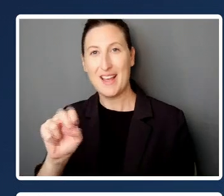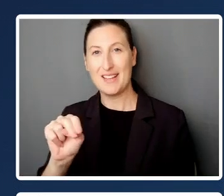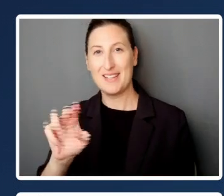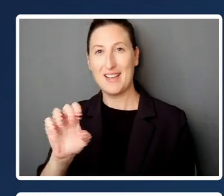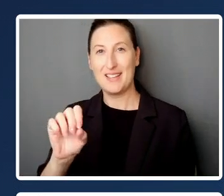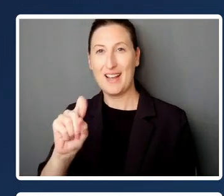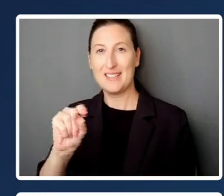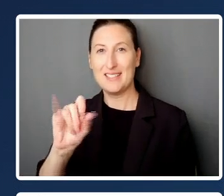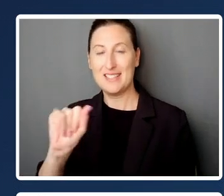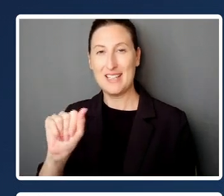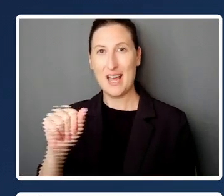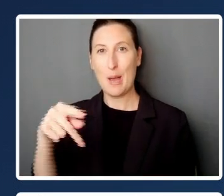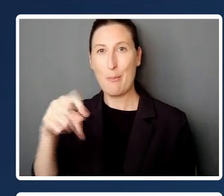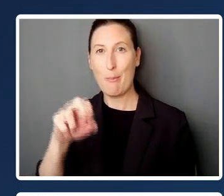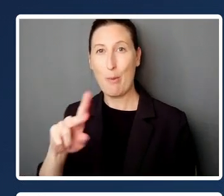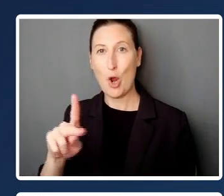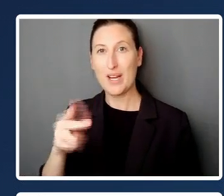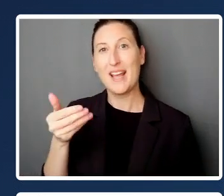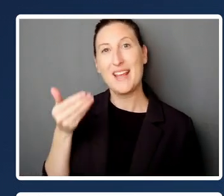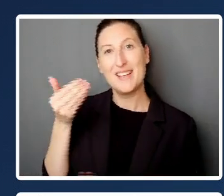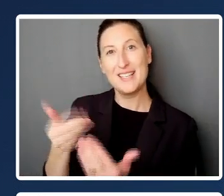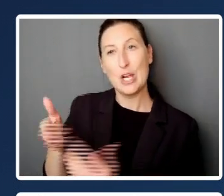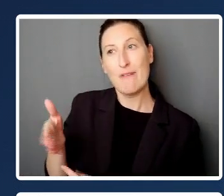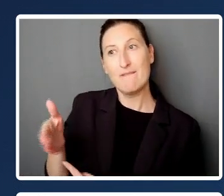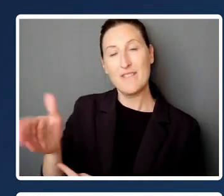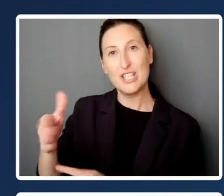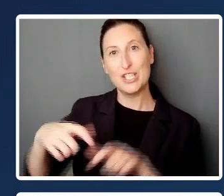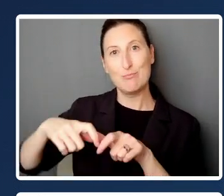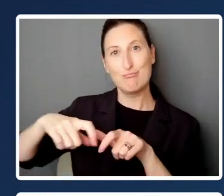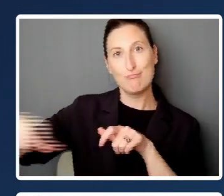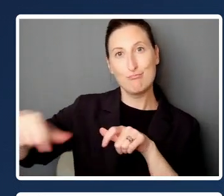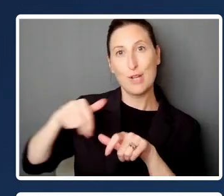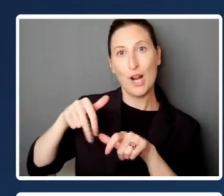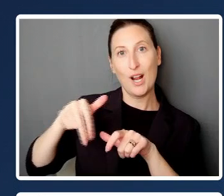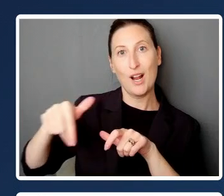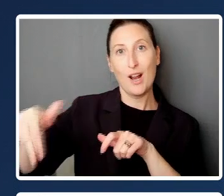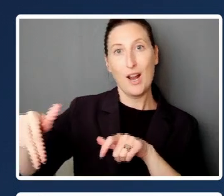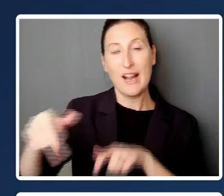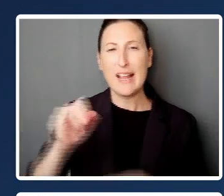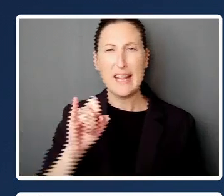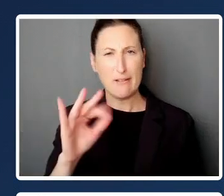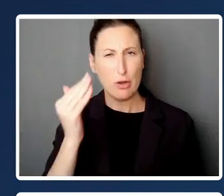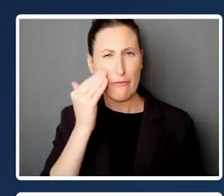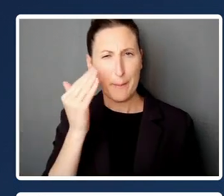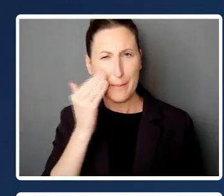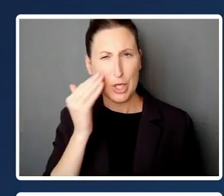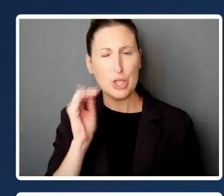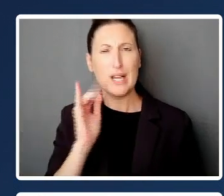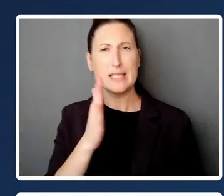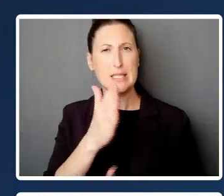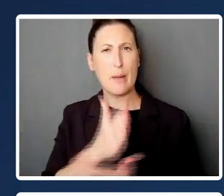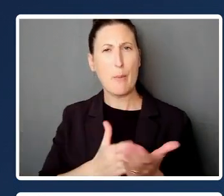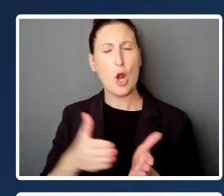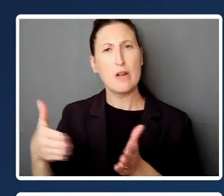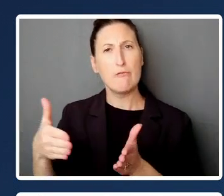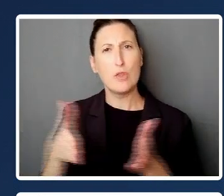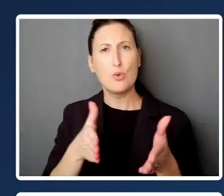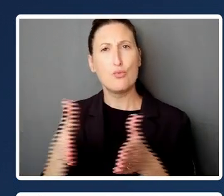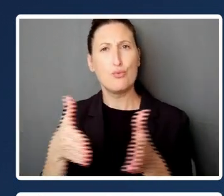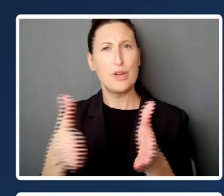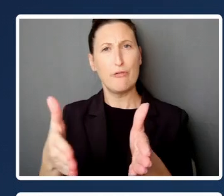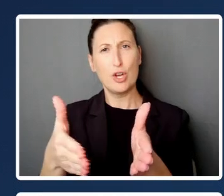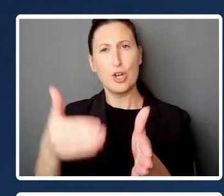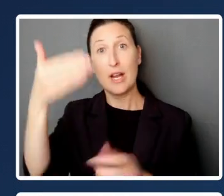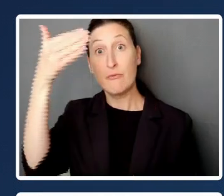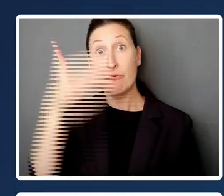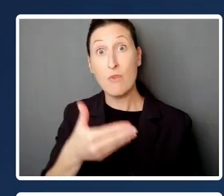If you're familiar with the park, it's the section of the Anacostia River right in front of the